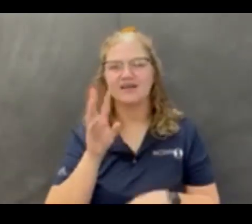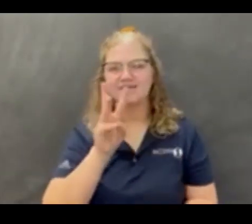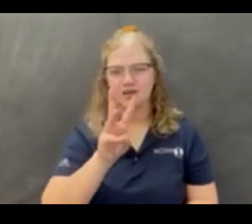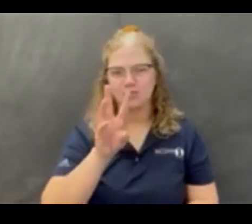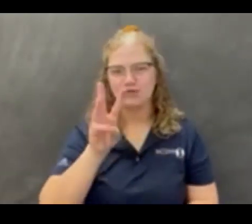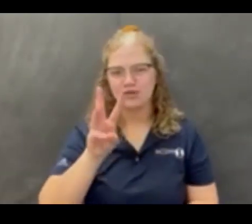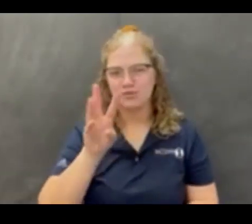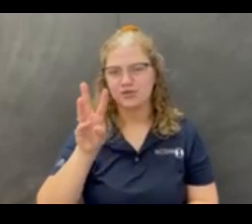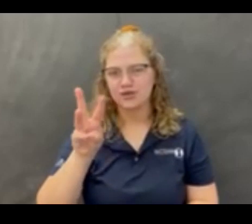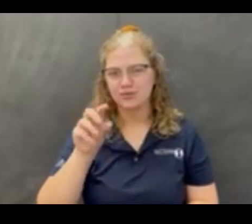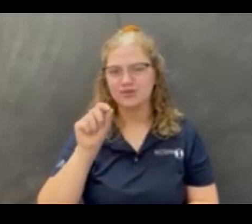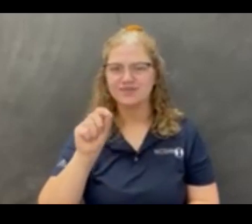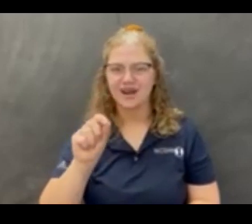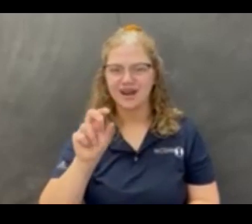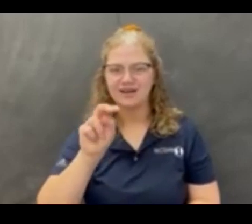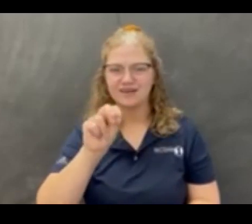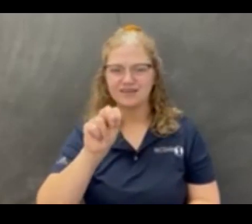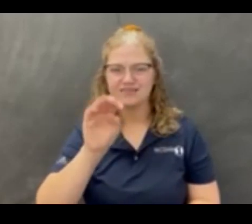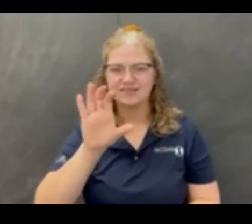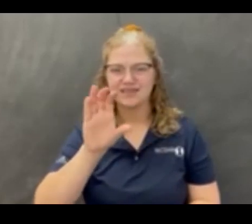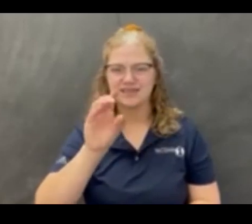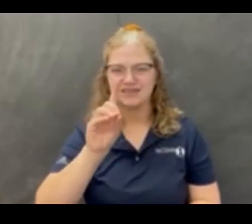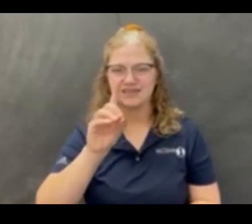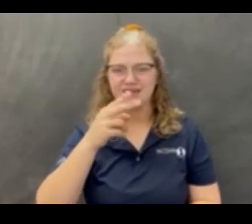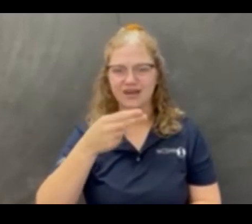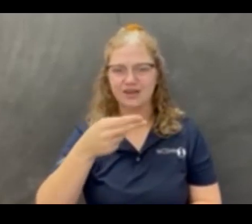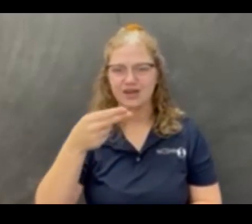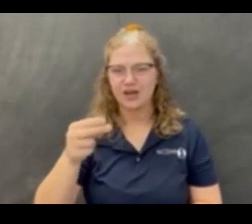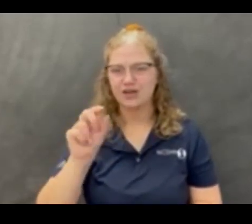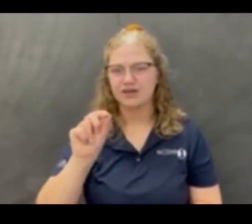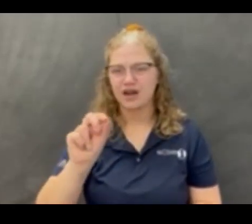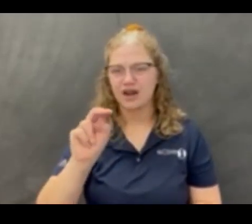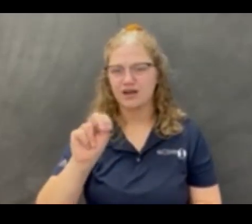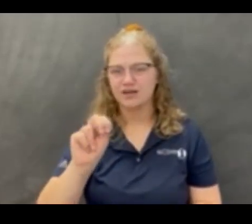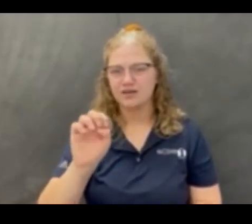www.ncdhh.nebraska.gov/arpa